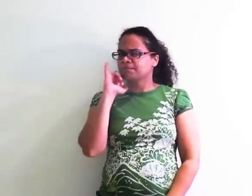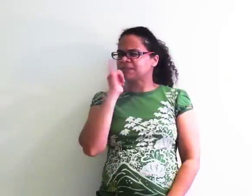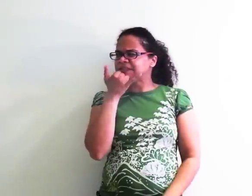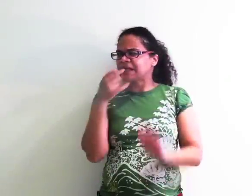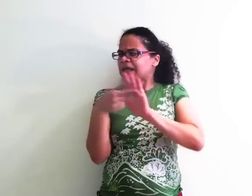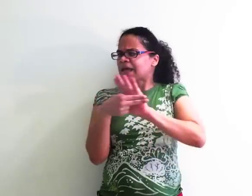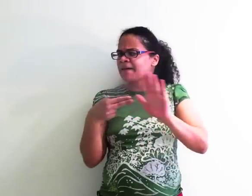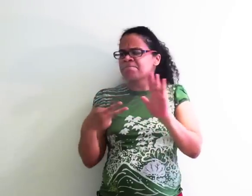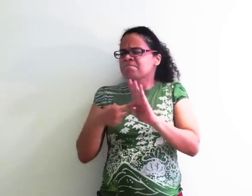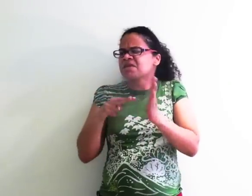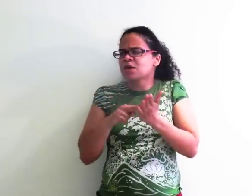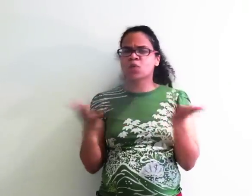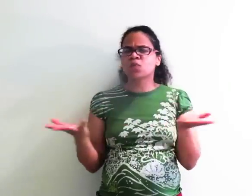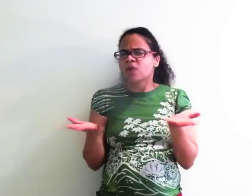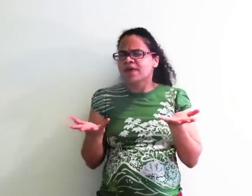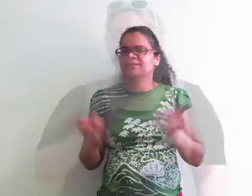MISGENDERING - MEANS WHAT?